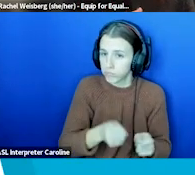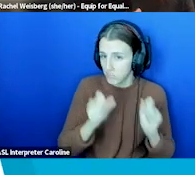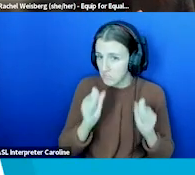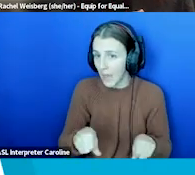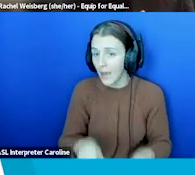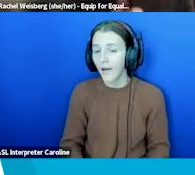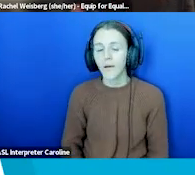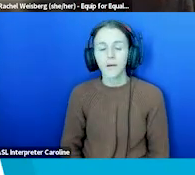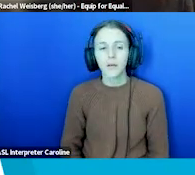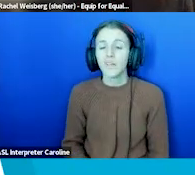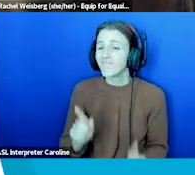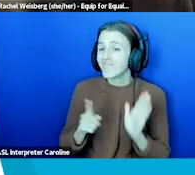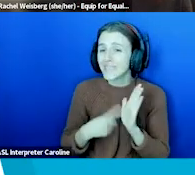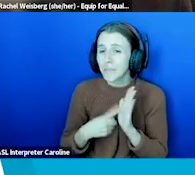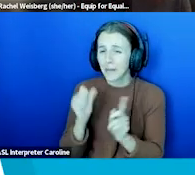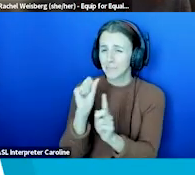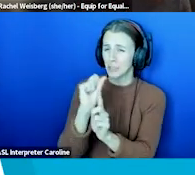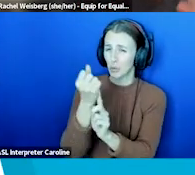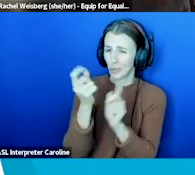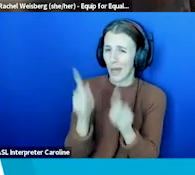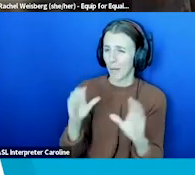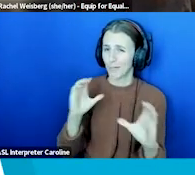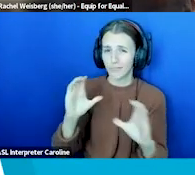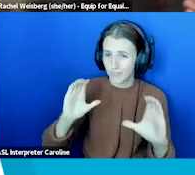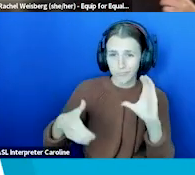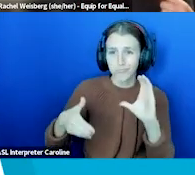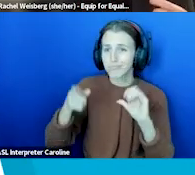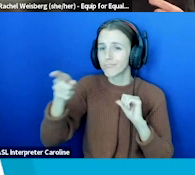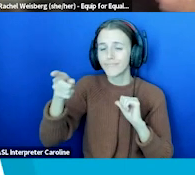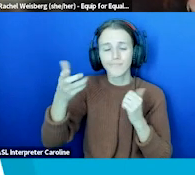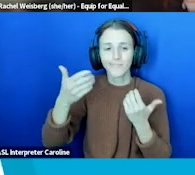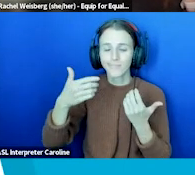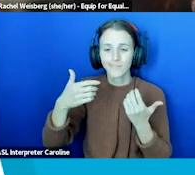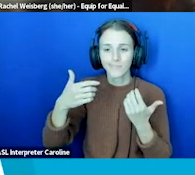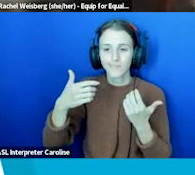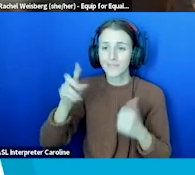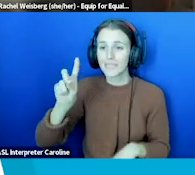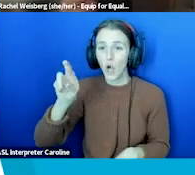AGREE WITH THE ULTIMATE GOAL BUT NOT ALL OF THE STEPS THEY NEED ALONG WITH WAY. WE CAN HELP WITH